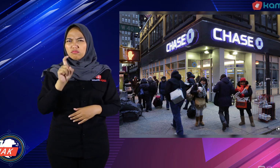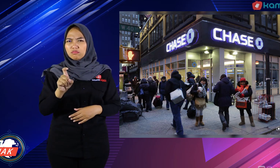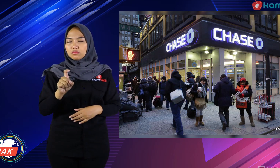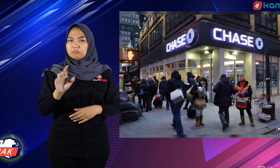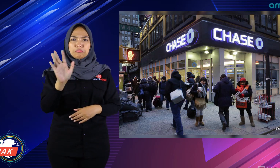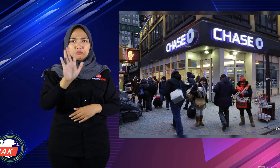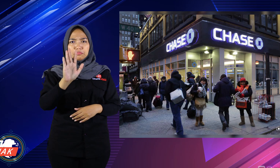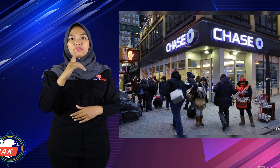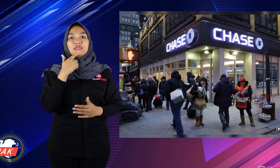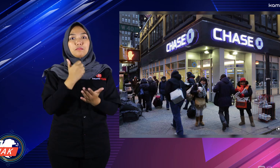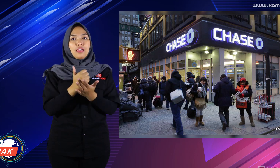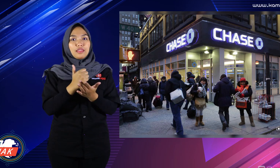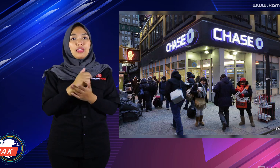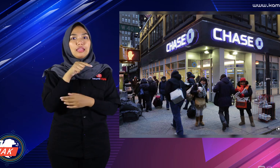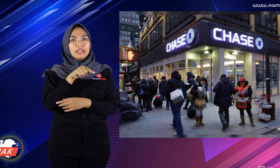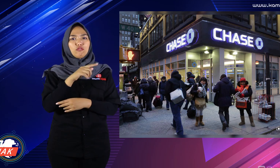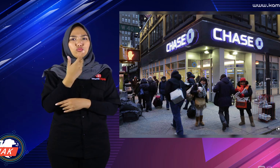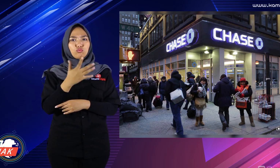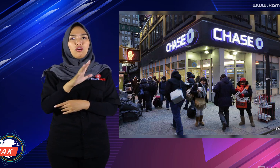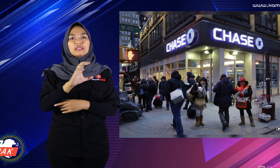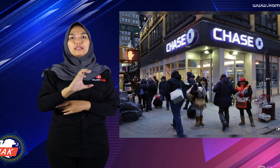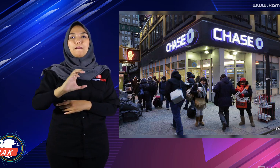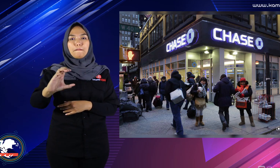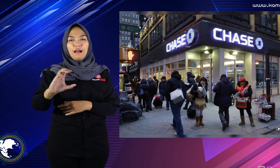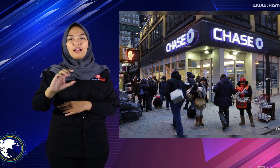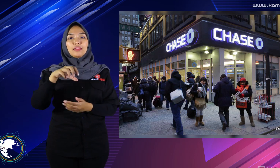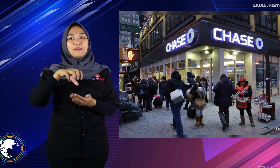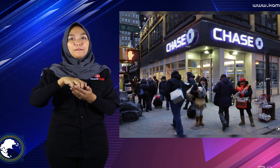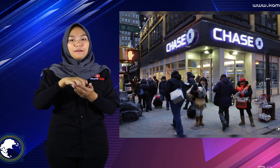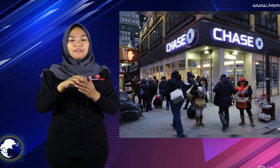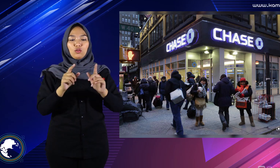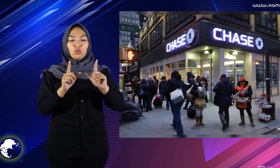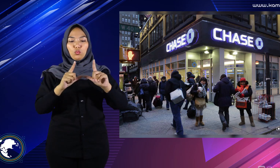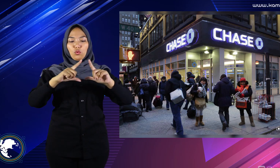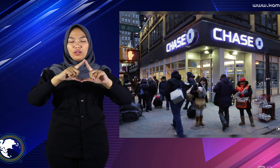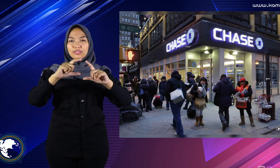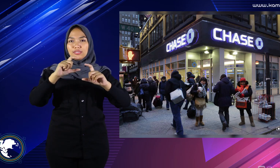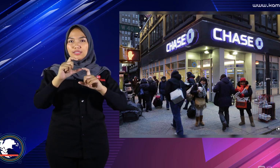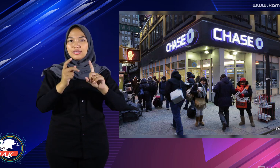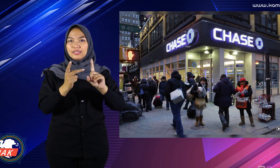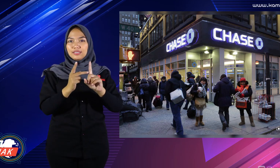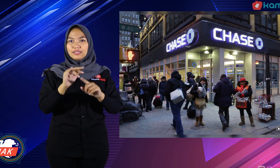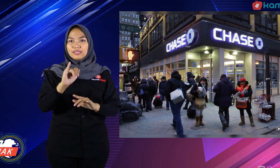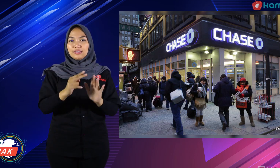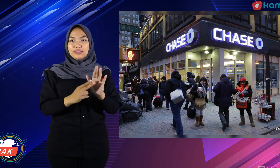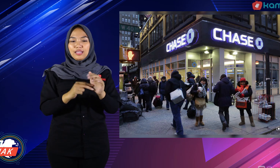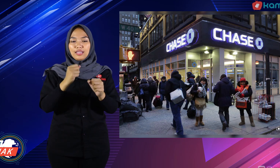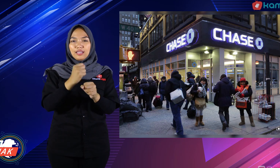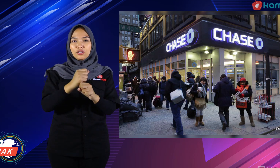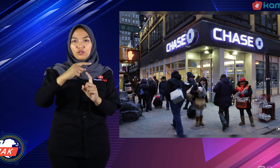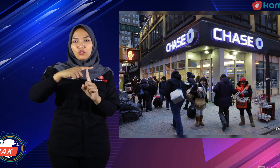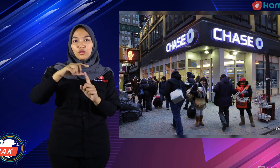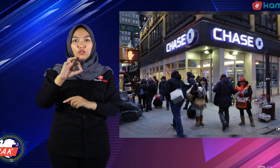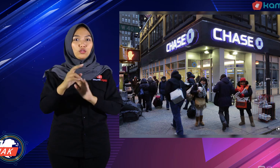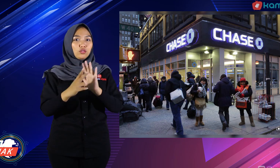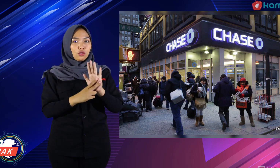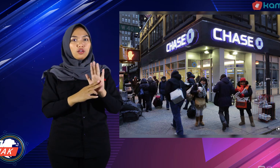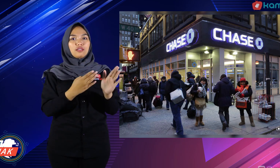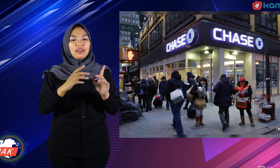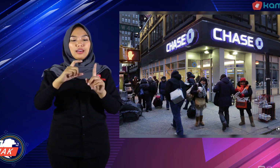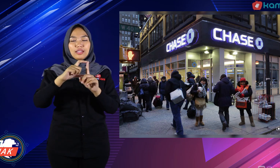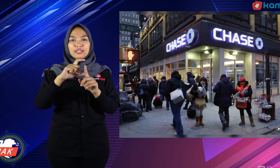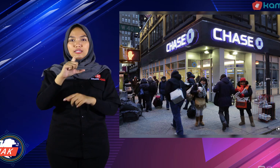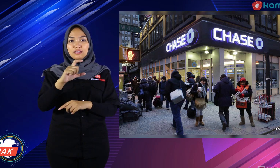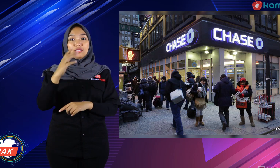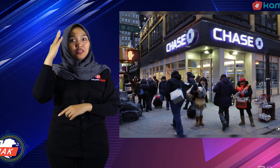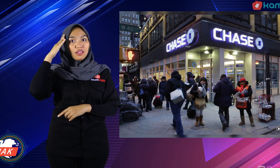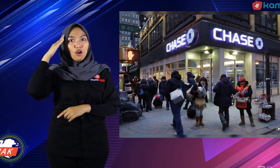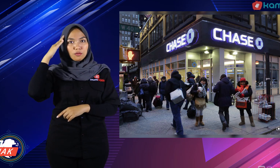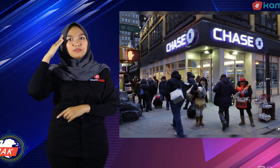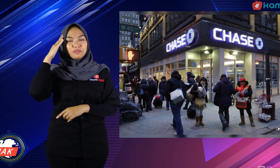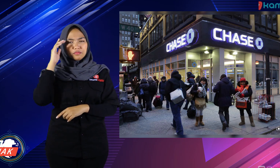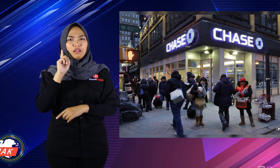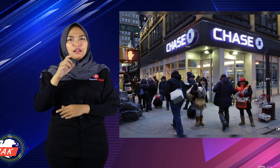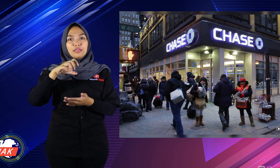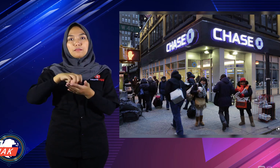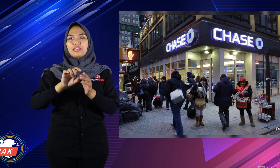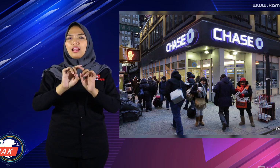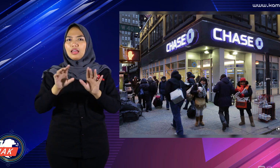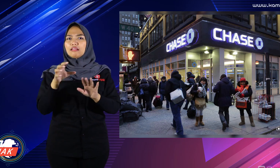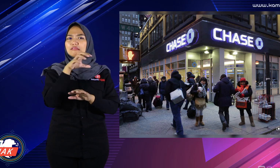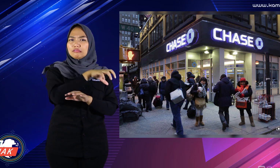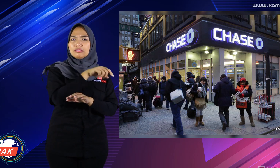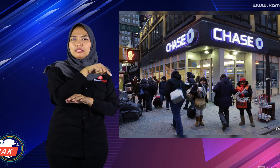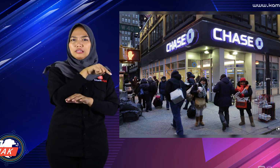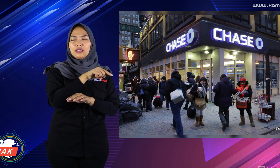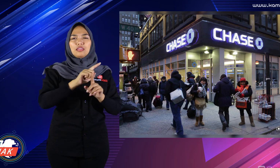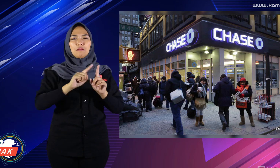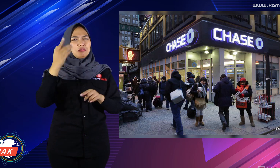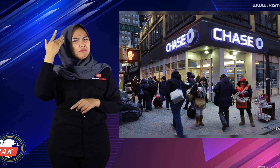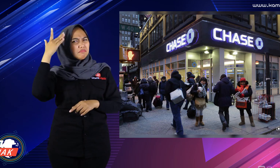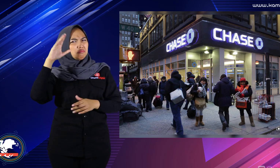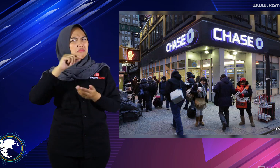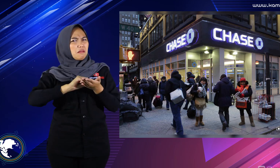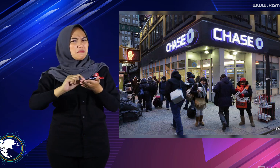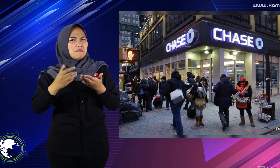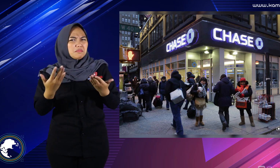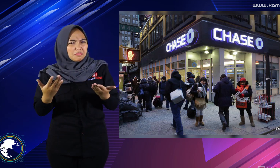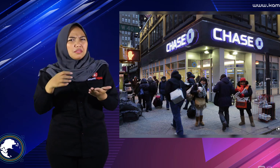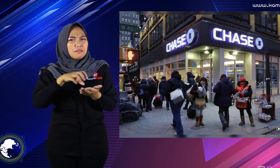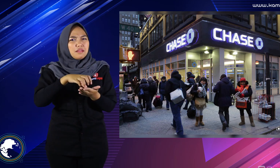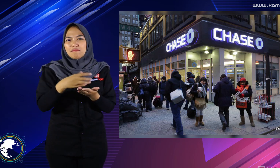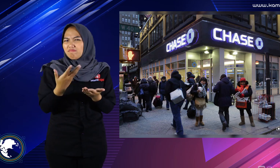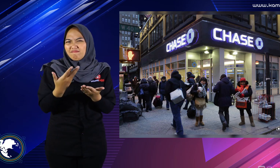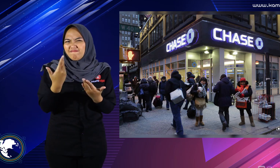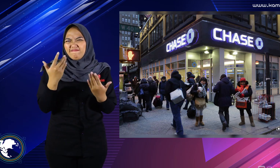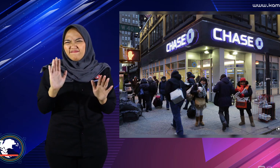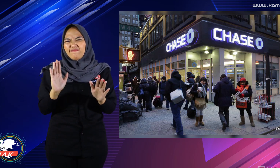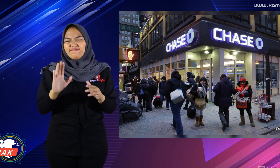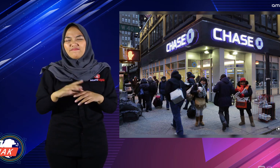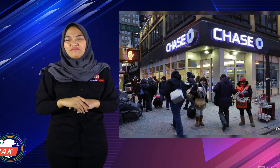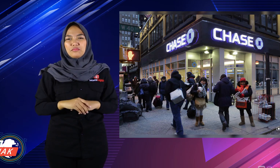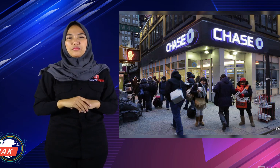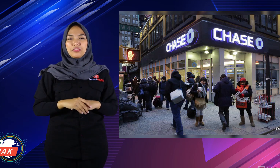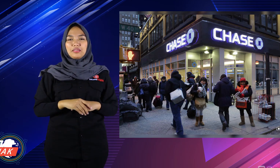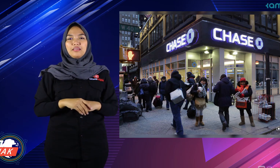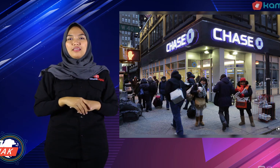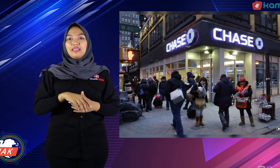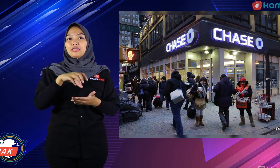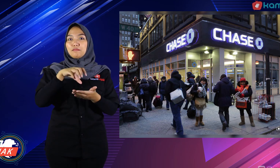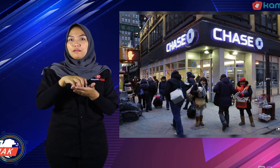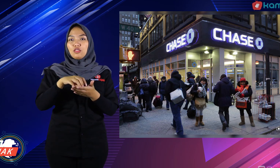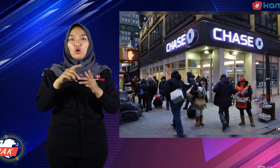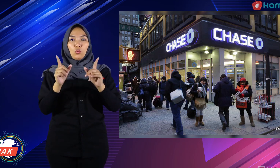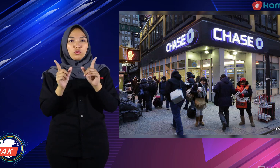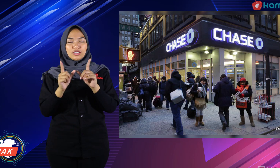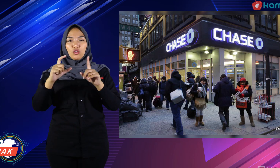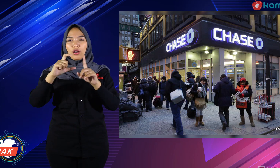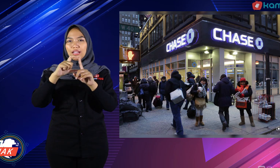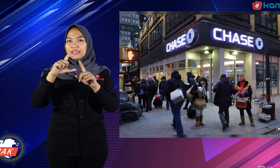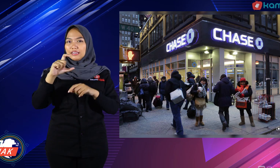No! This is wrong one branch in Washington DC,